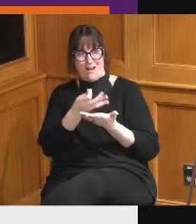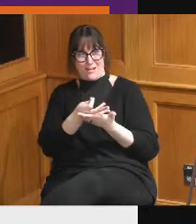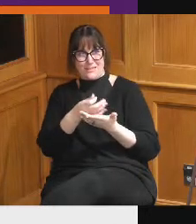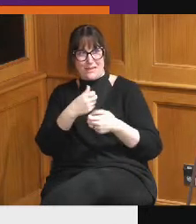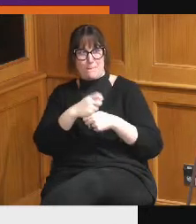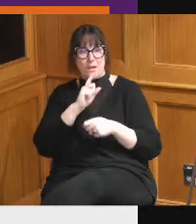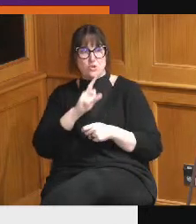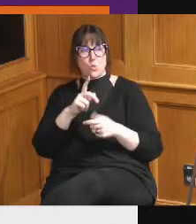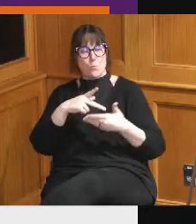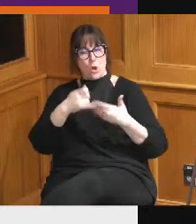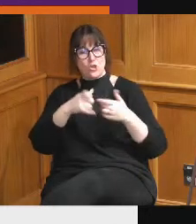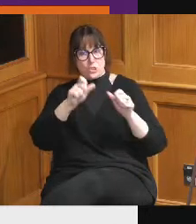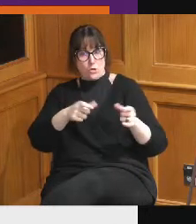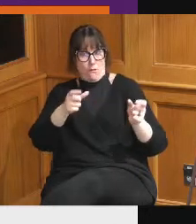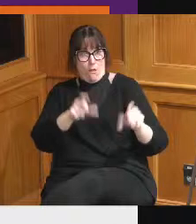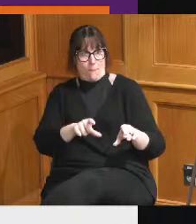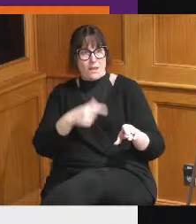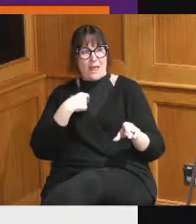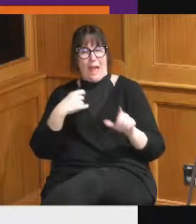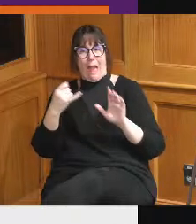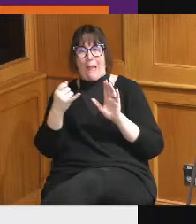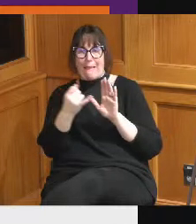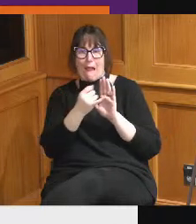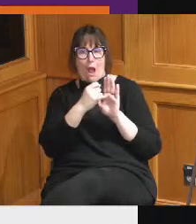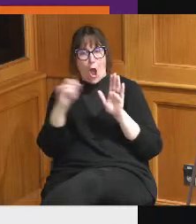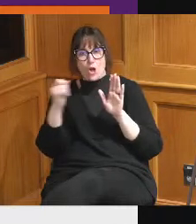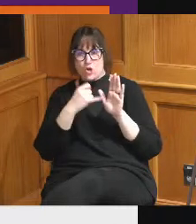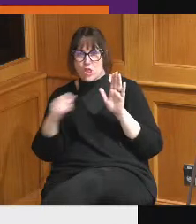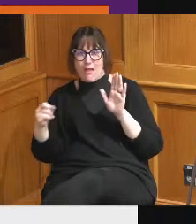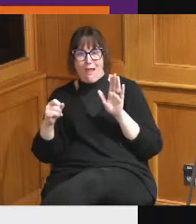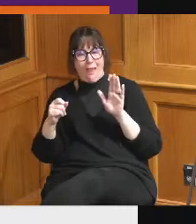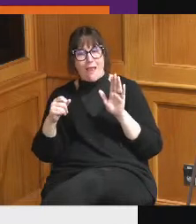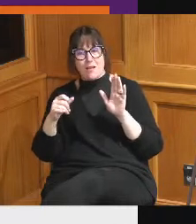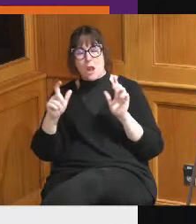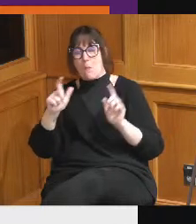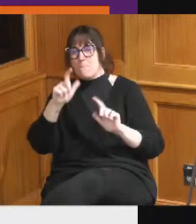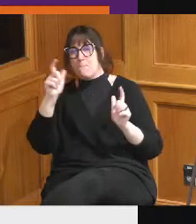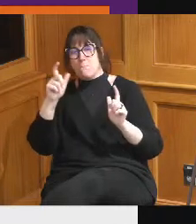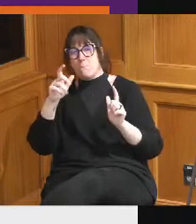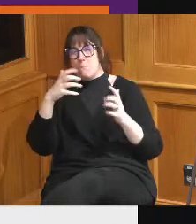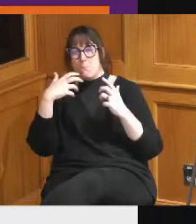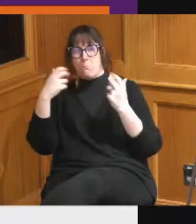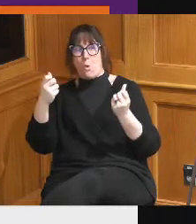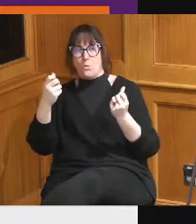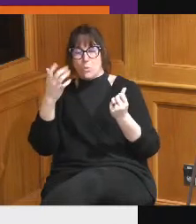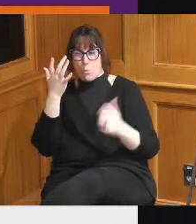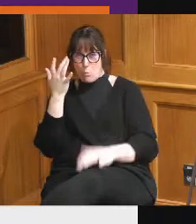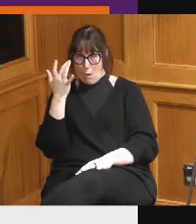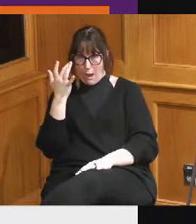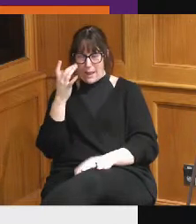happen and I underline this and bolded parts of it because it's really important like what we did and